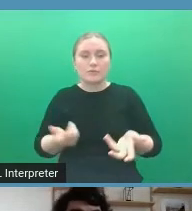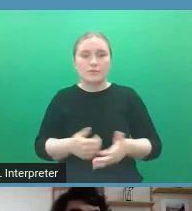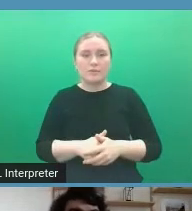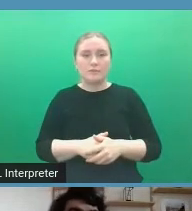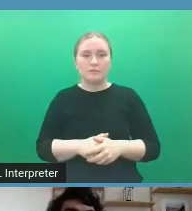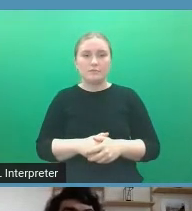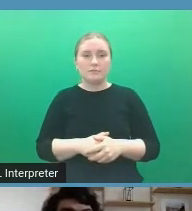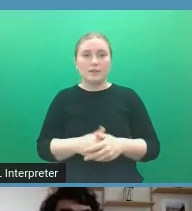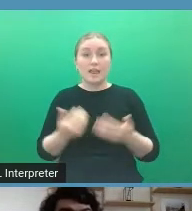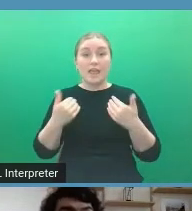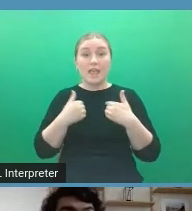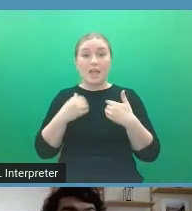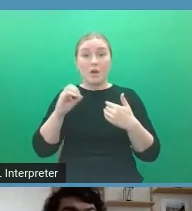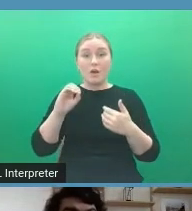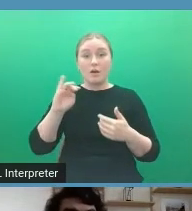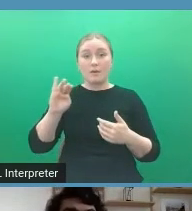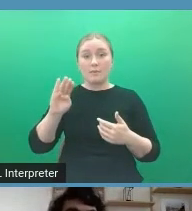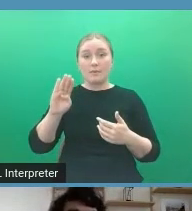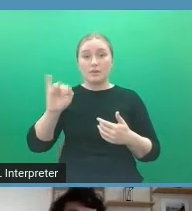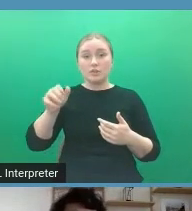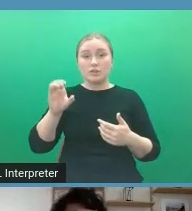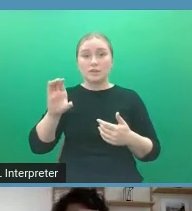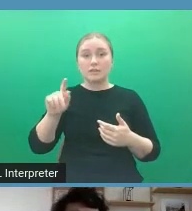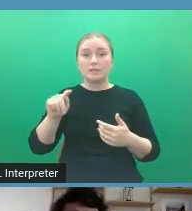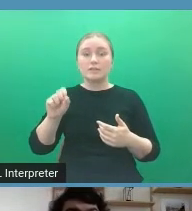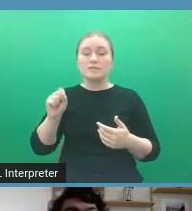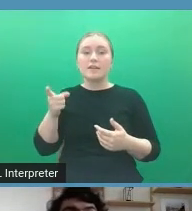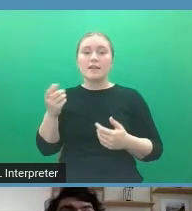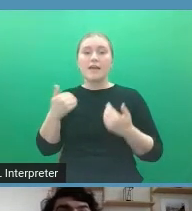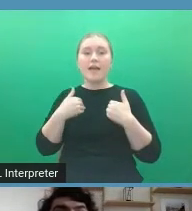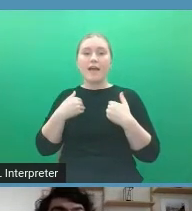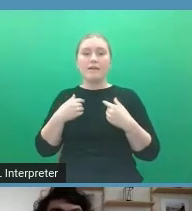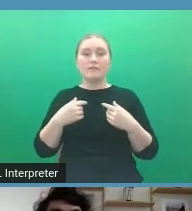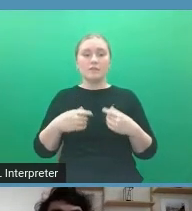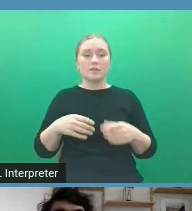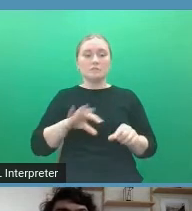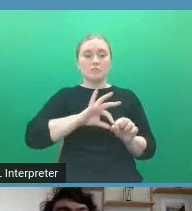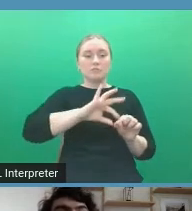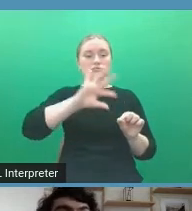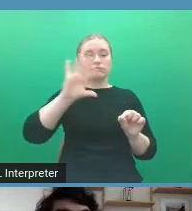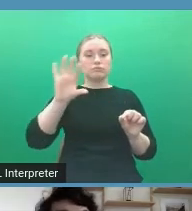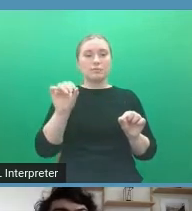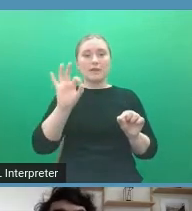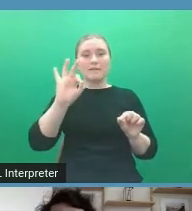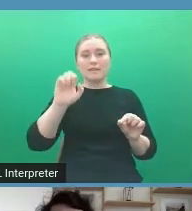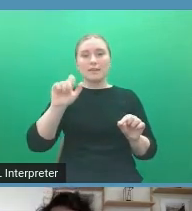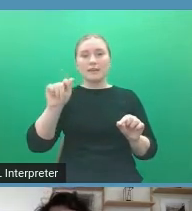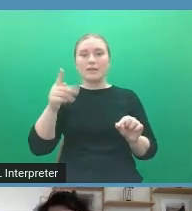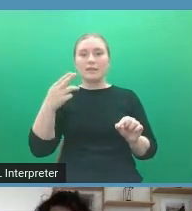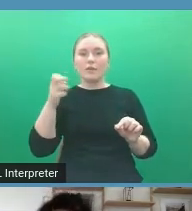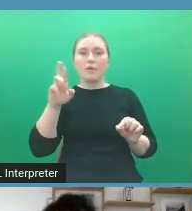object with many many feathers on it and these small tweezers were used in the act of preparing